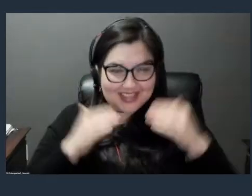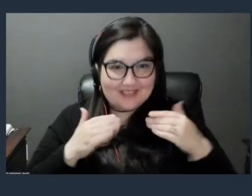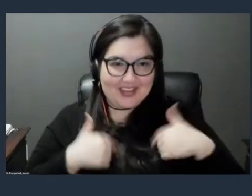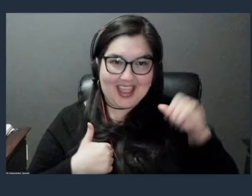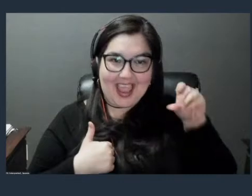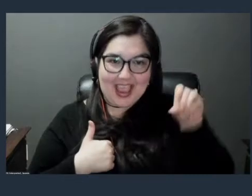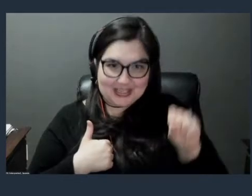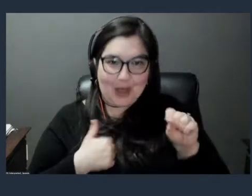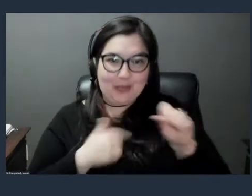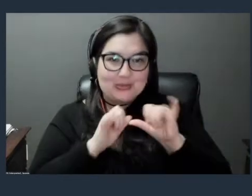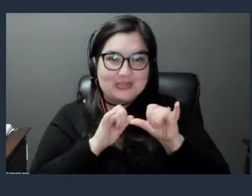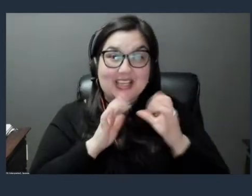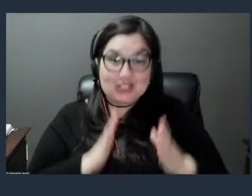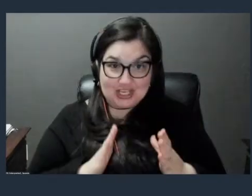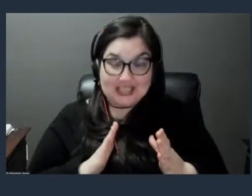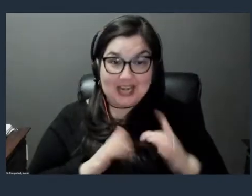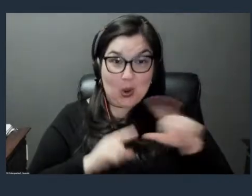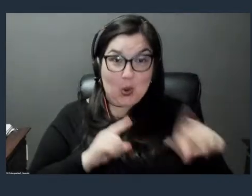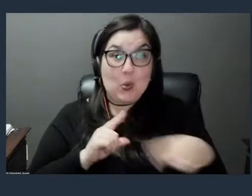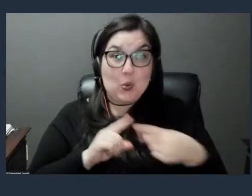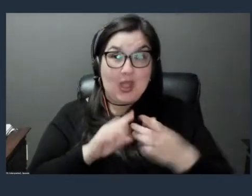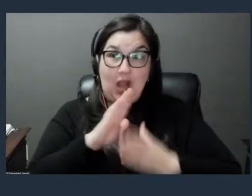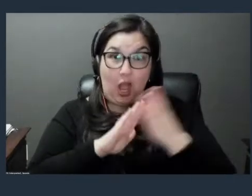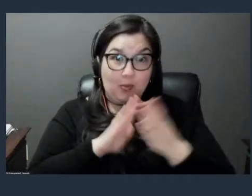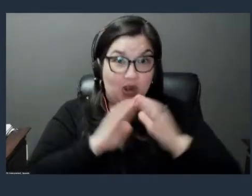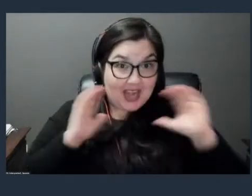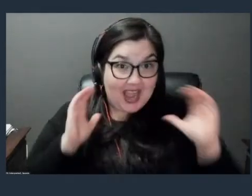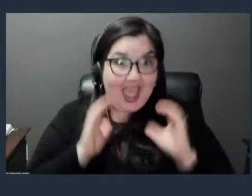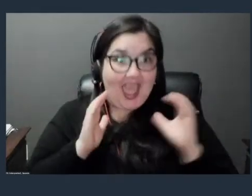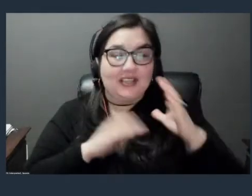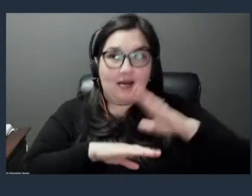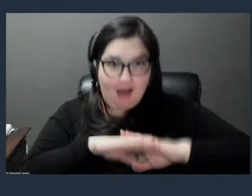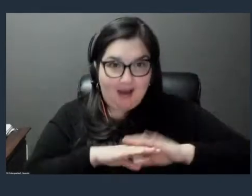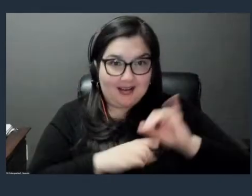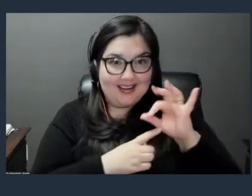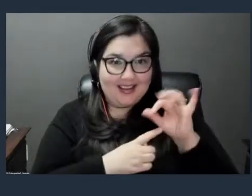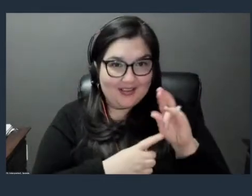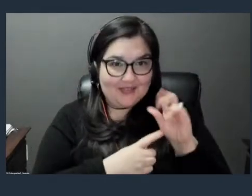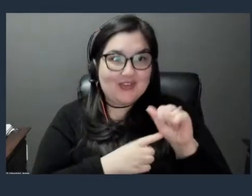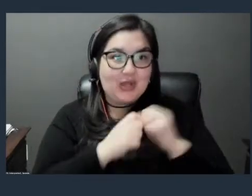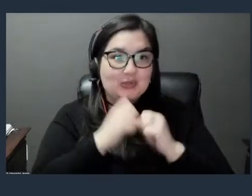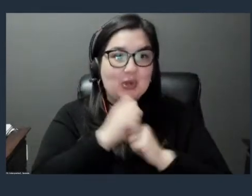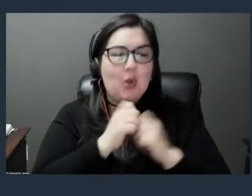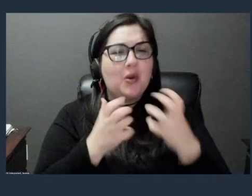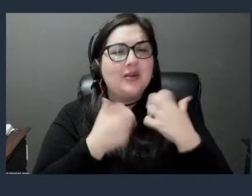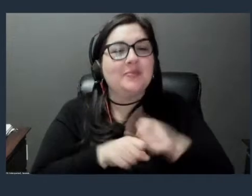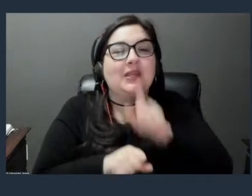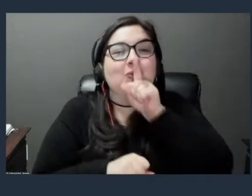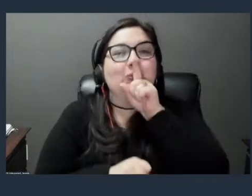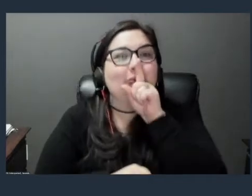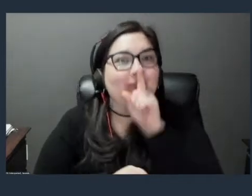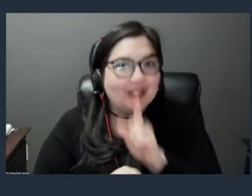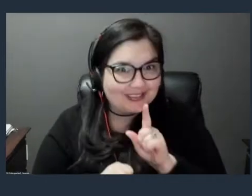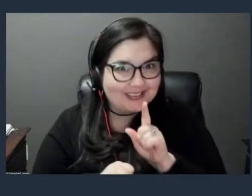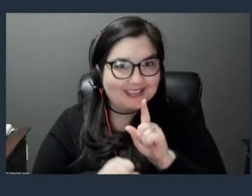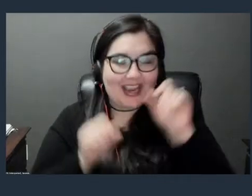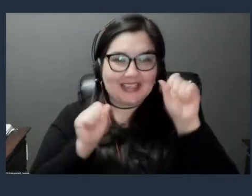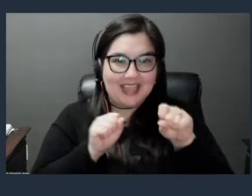when we take an operational action on our infrastructure, we wanna be very sure that you can roll it back, right?